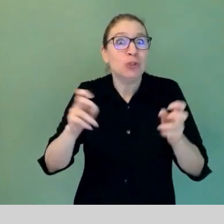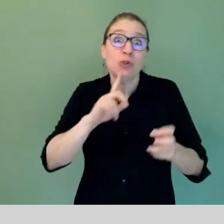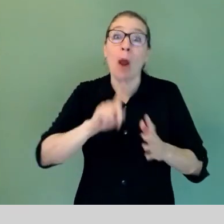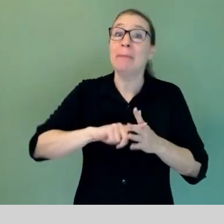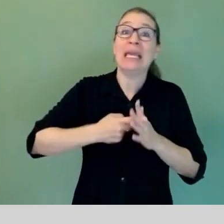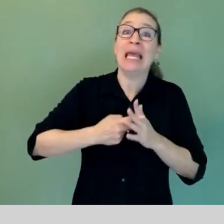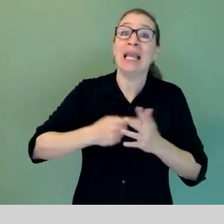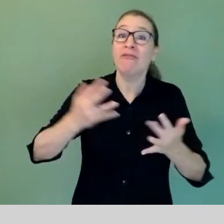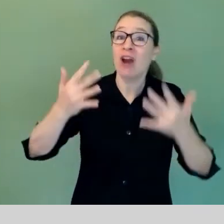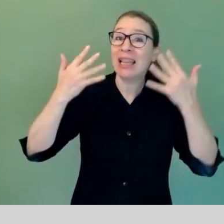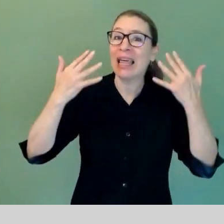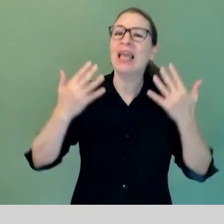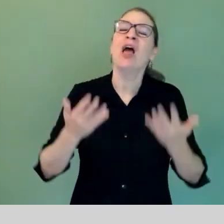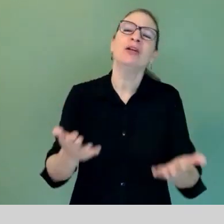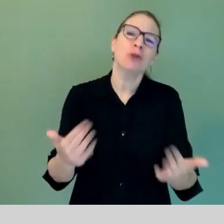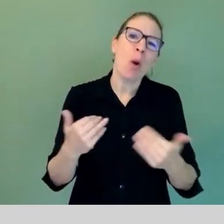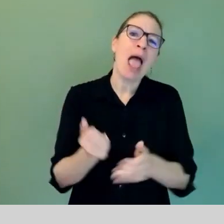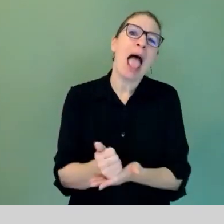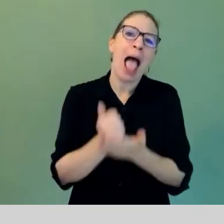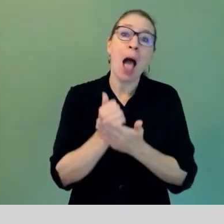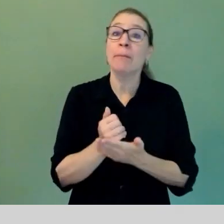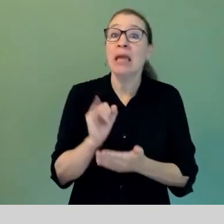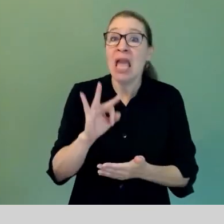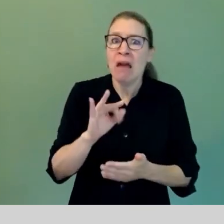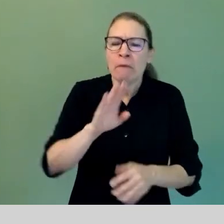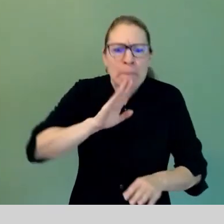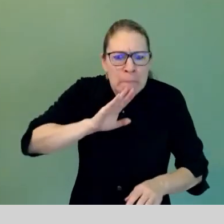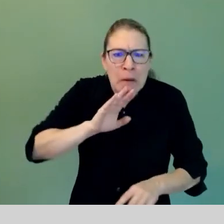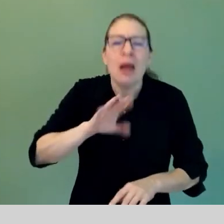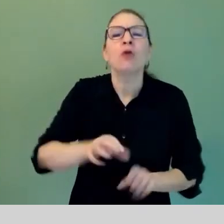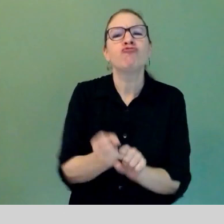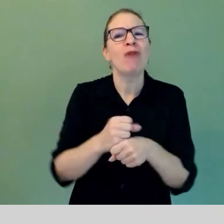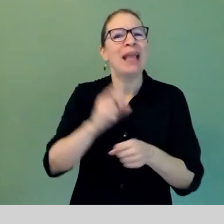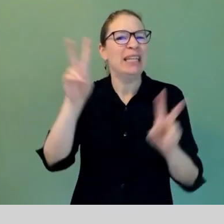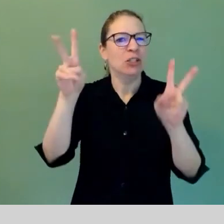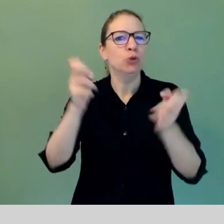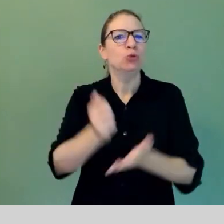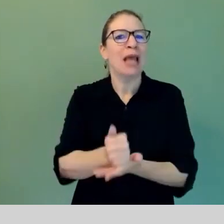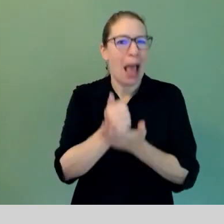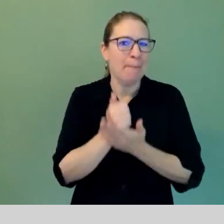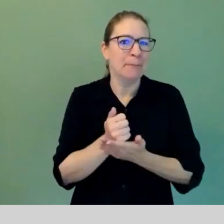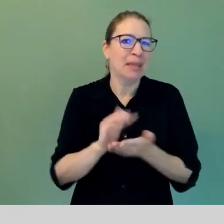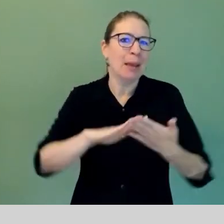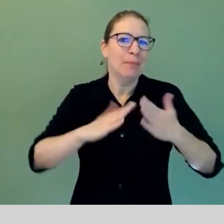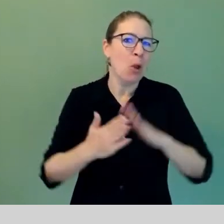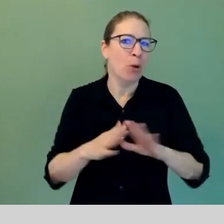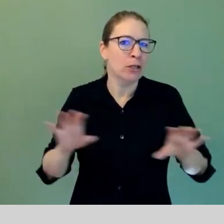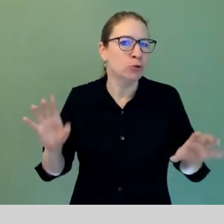and please create the issues or the tickets and get up if you notice any further gaps in the community.